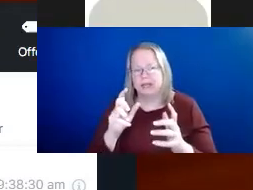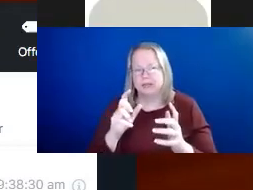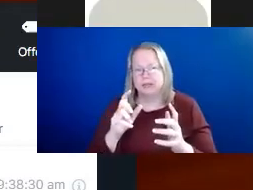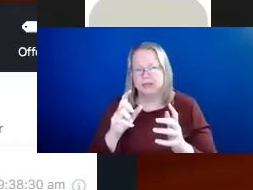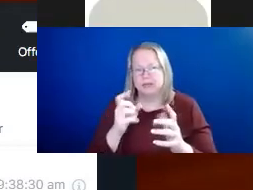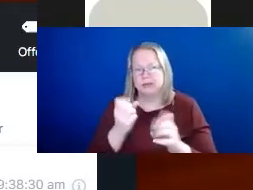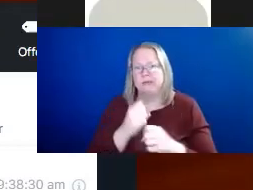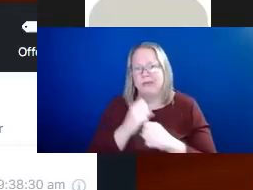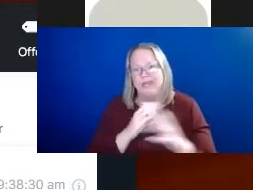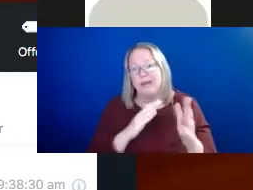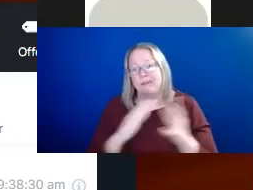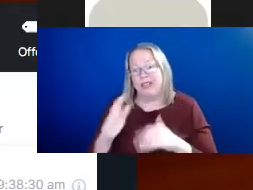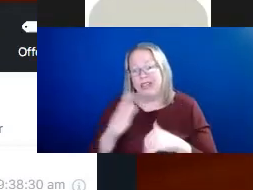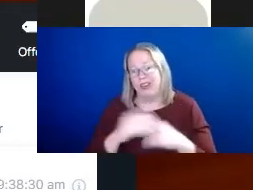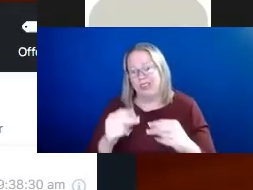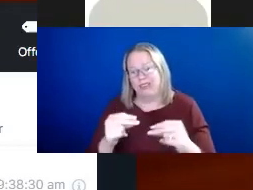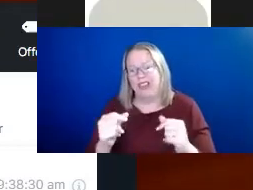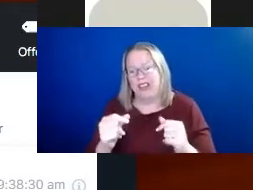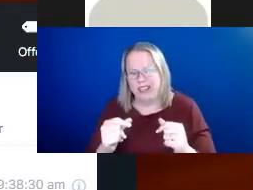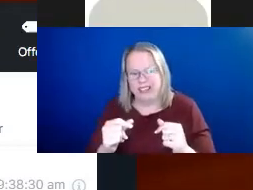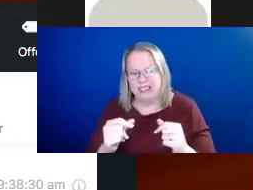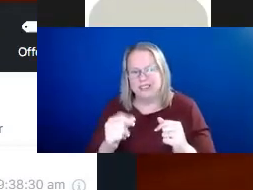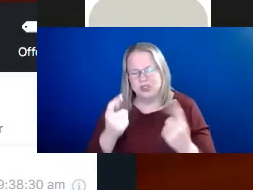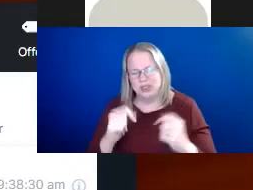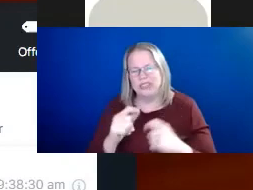fly and make the best of it. 12:48:27